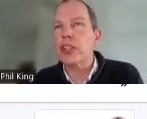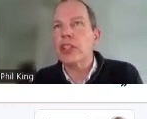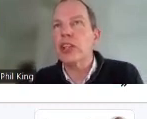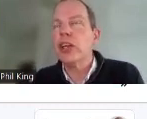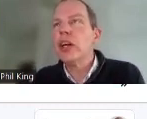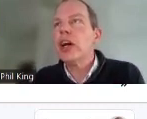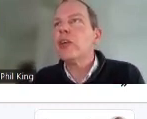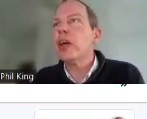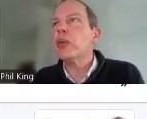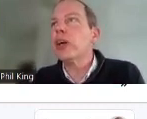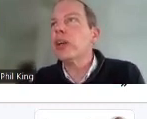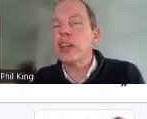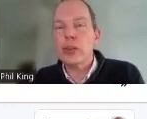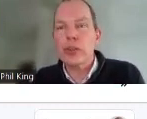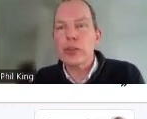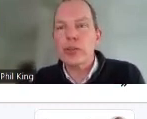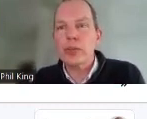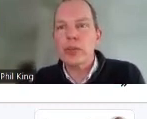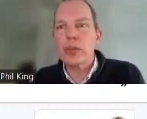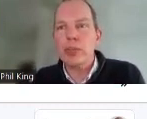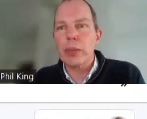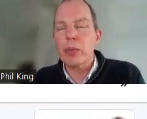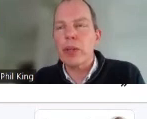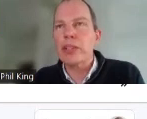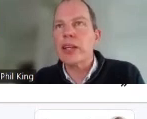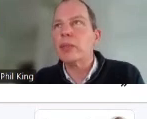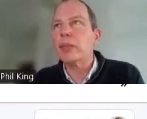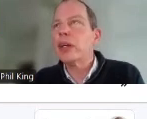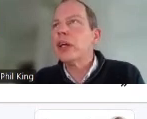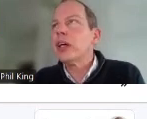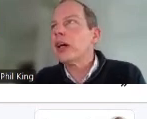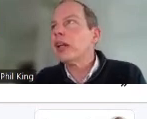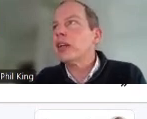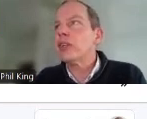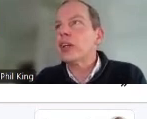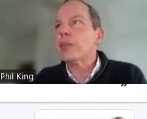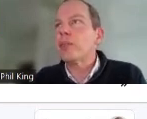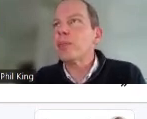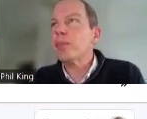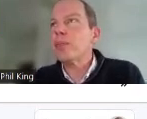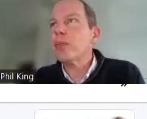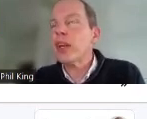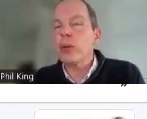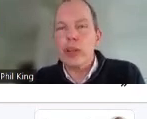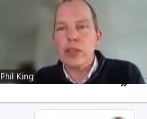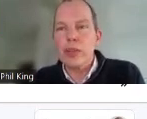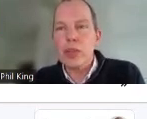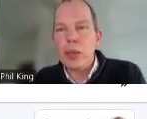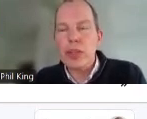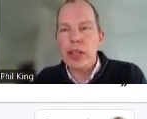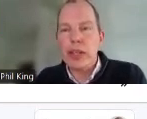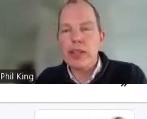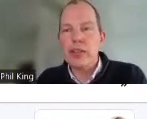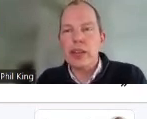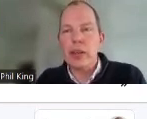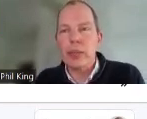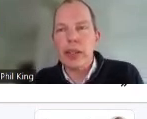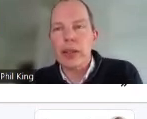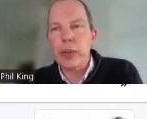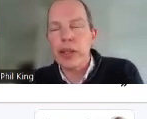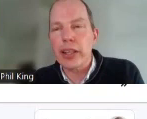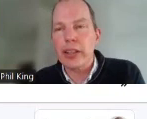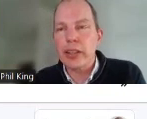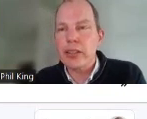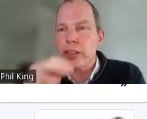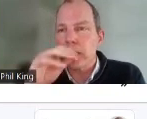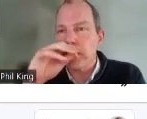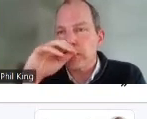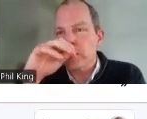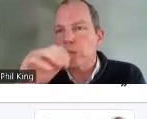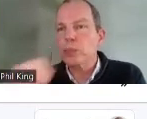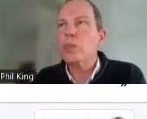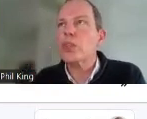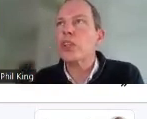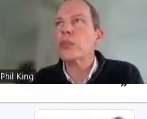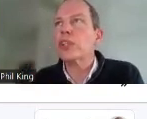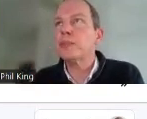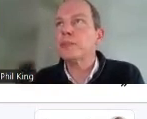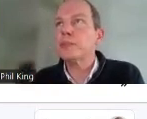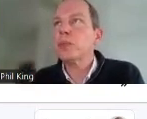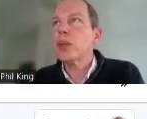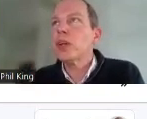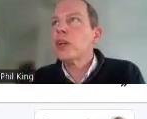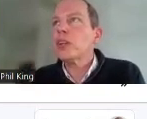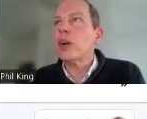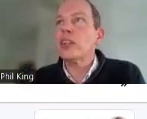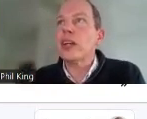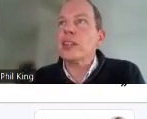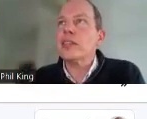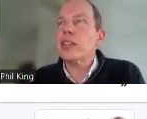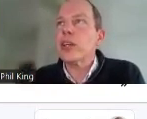translation around the world and all sorts of great people willing to help and it's - anyone can subscribe to that list - again I'll put the link into the description - so I just asked